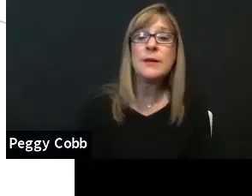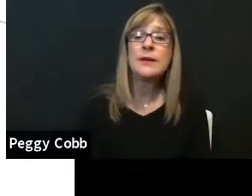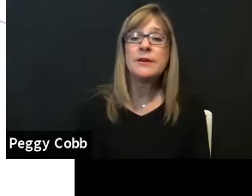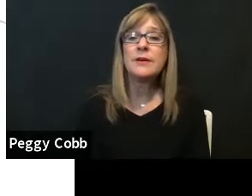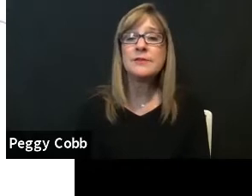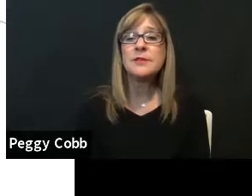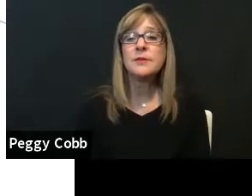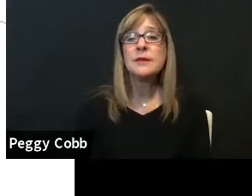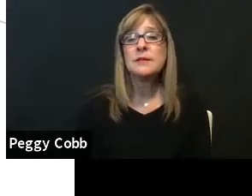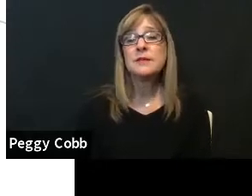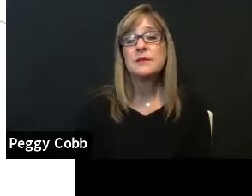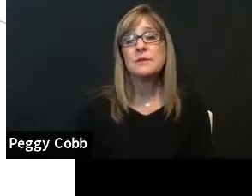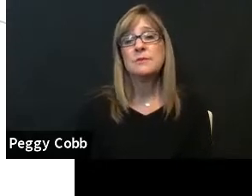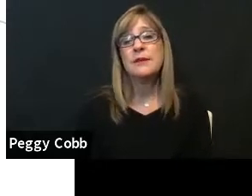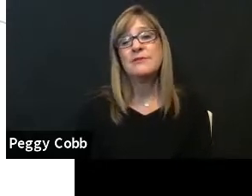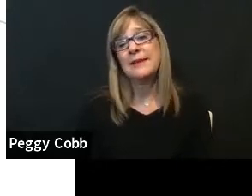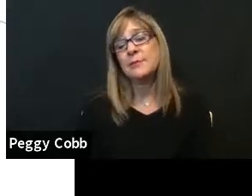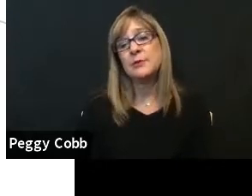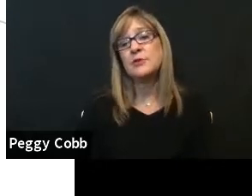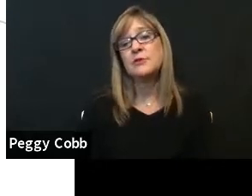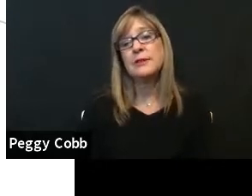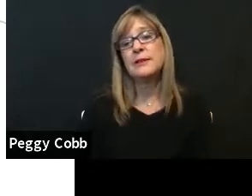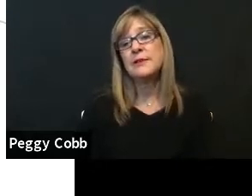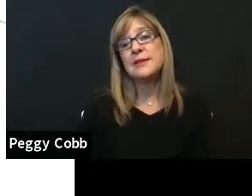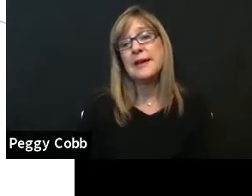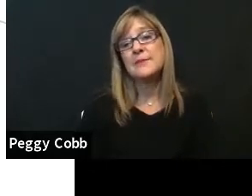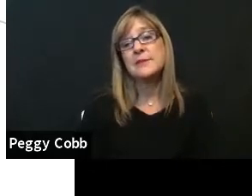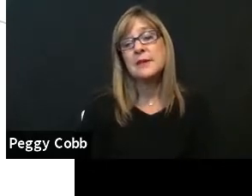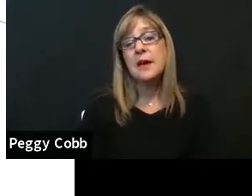We are here also to be available to fill in those gaps.